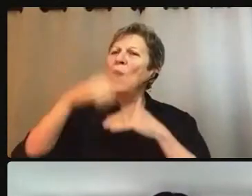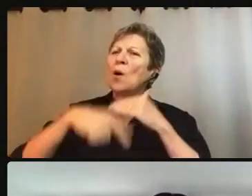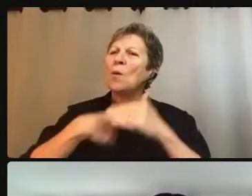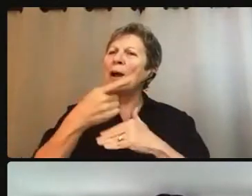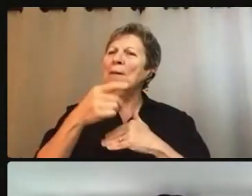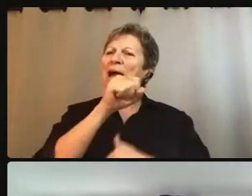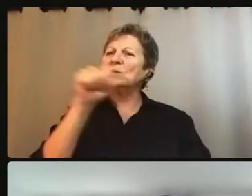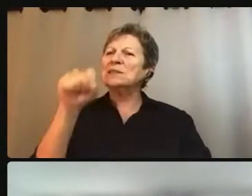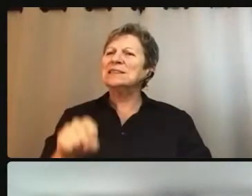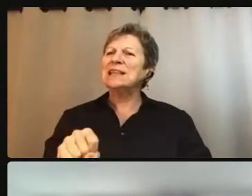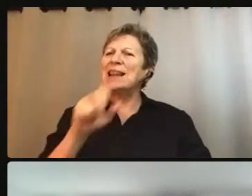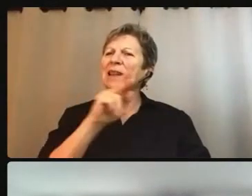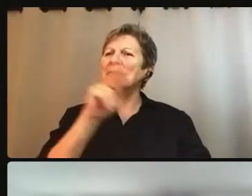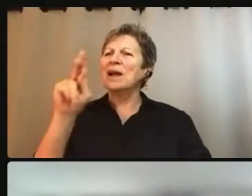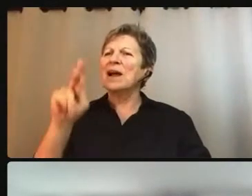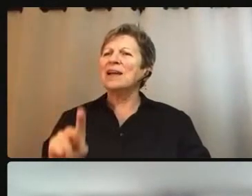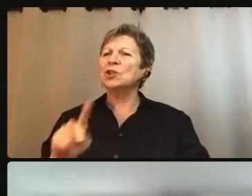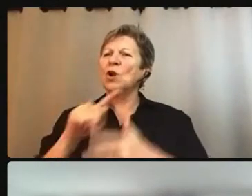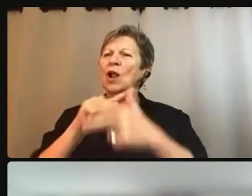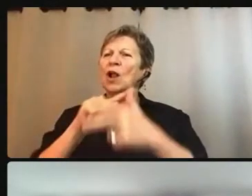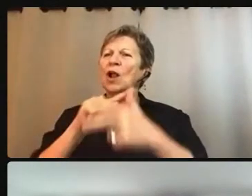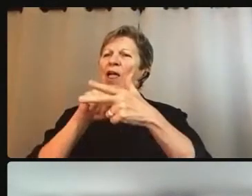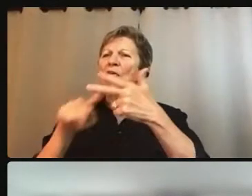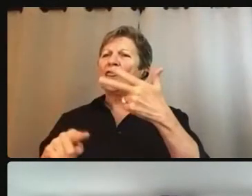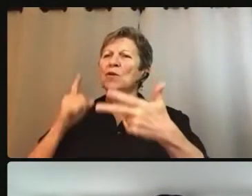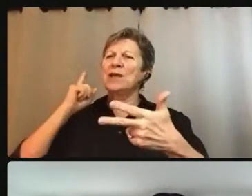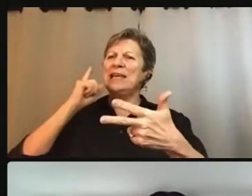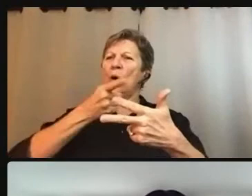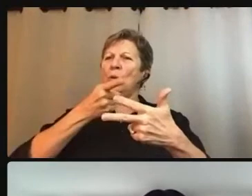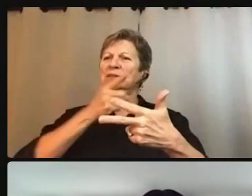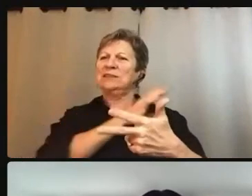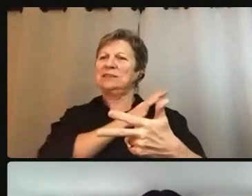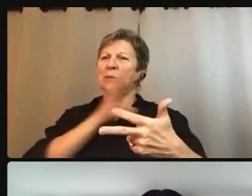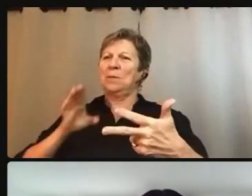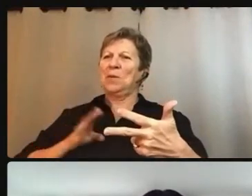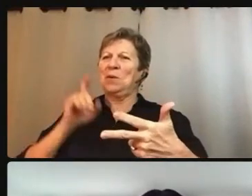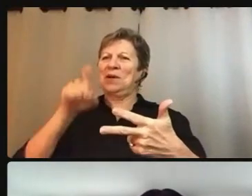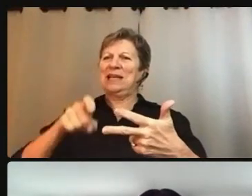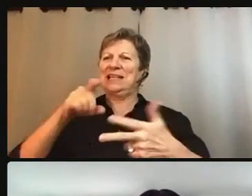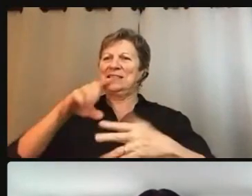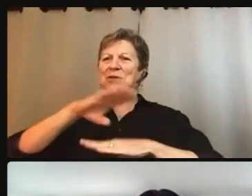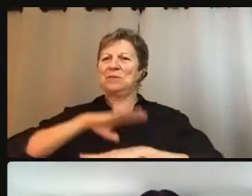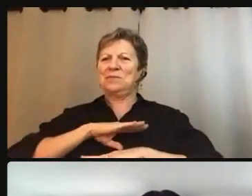OUR FIRST QUESTION IS GIVEN WHAT YOU KNOW ABOUT SALEM